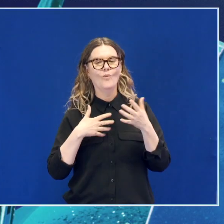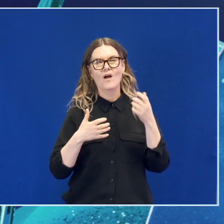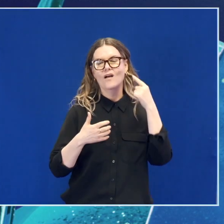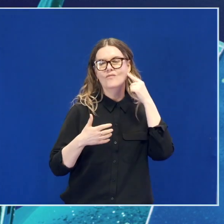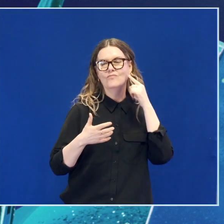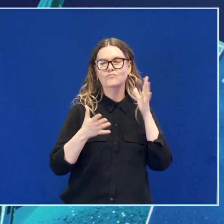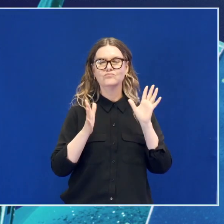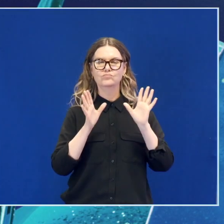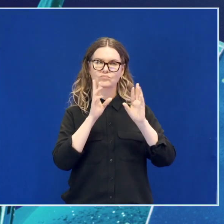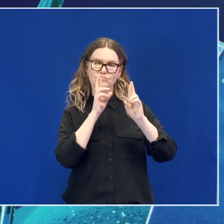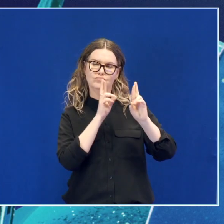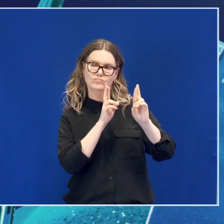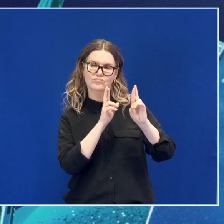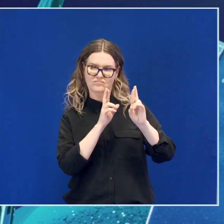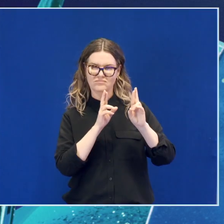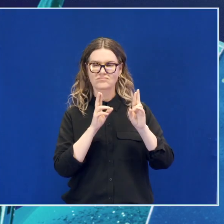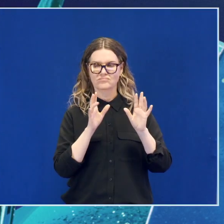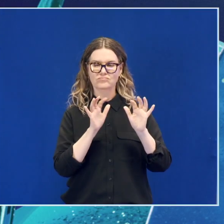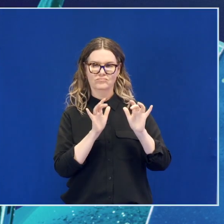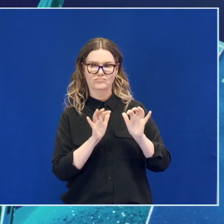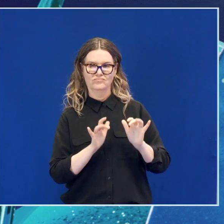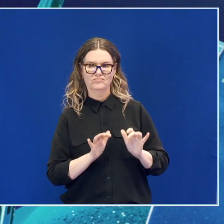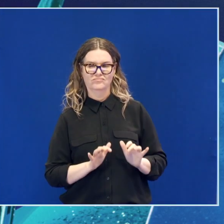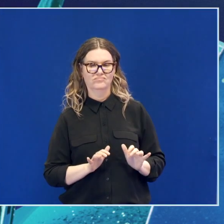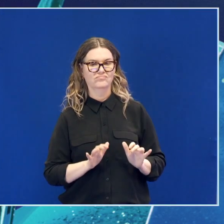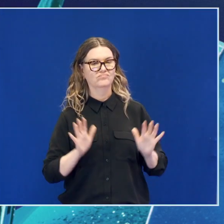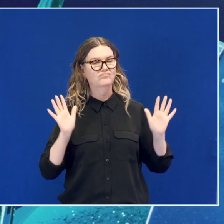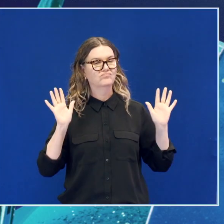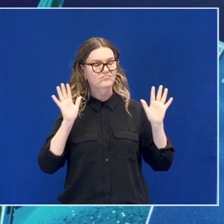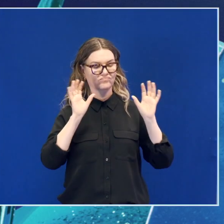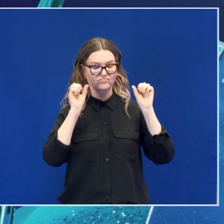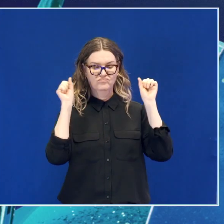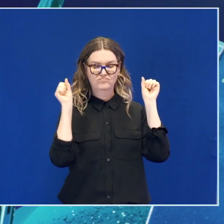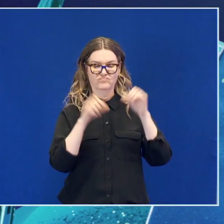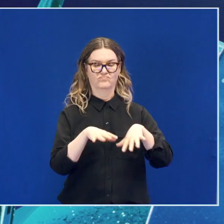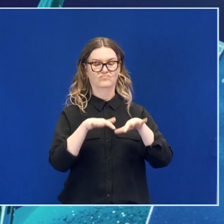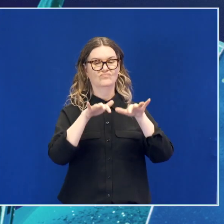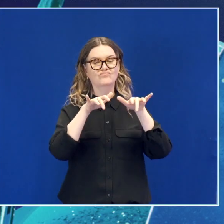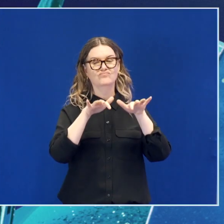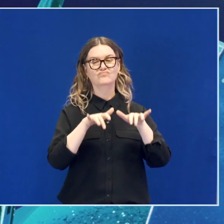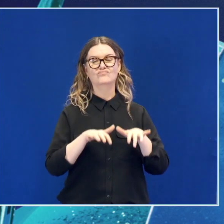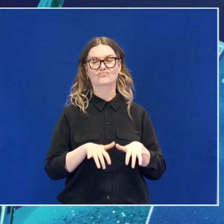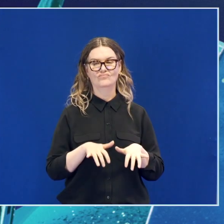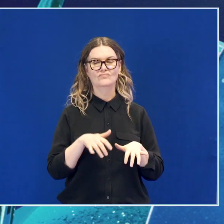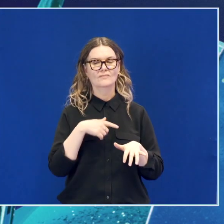I pay no attention to grammar or punctuation or anything else. Even misspellings. I don't even try anymore.